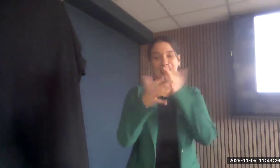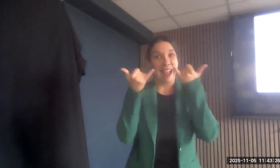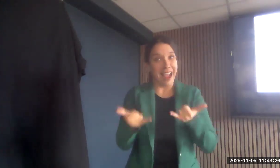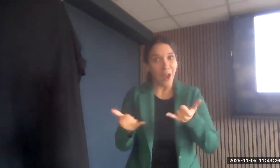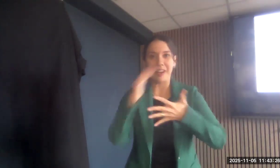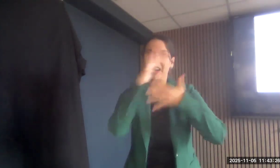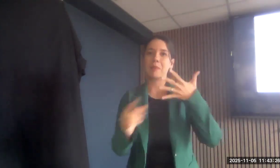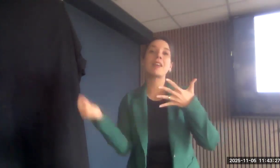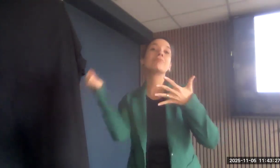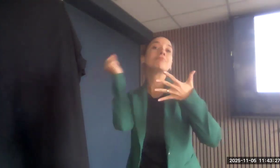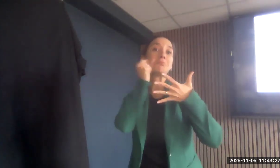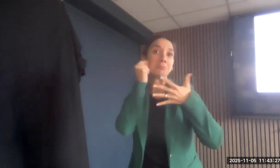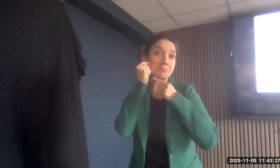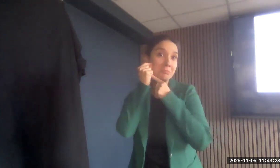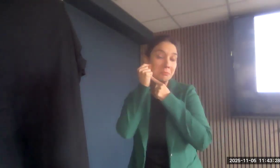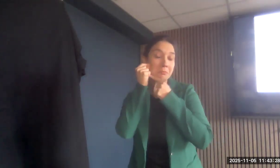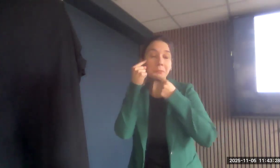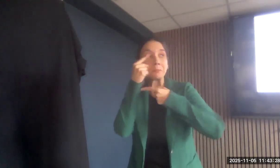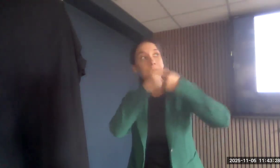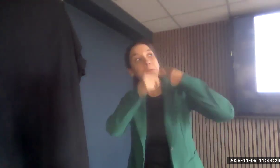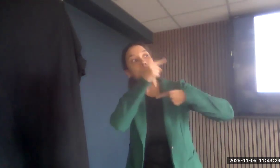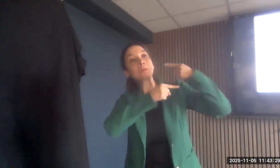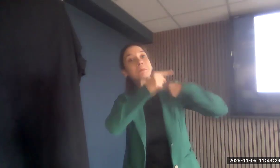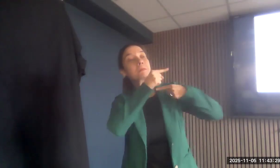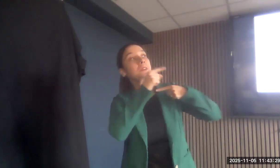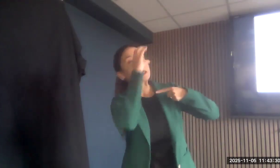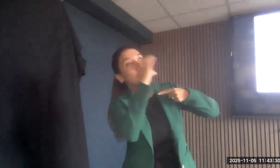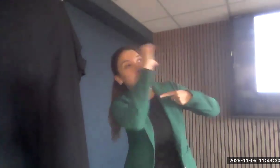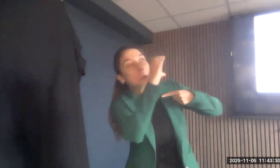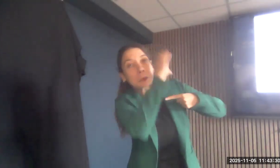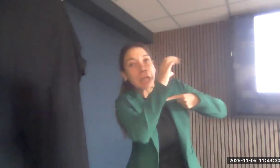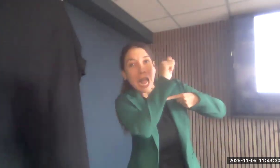So again, we see this example of the sign for RAT. This is the current sign.